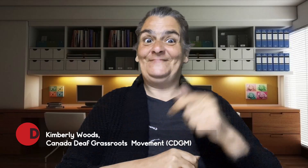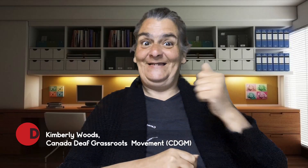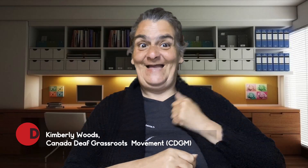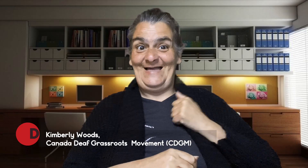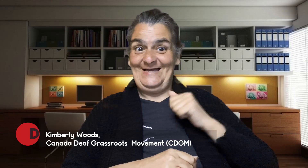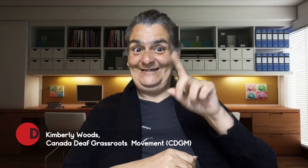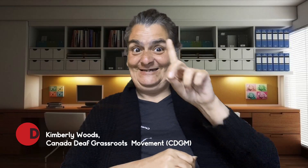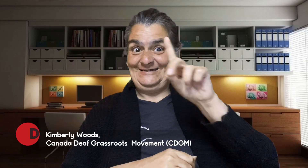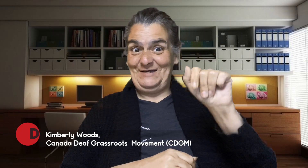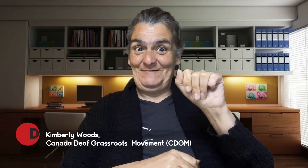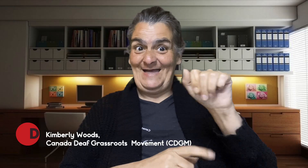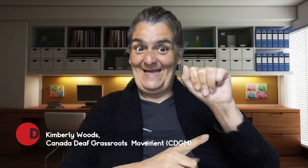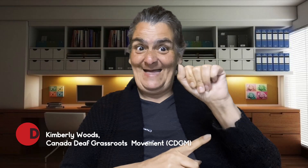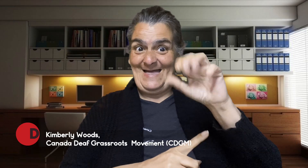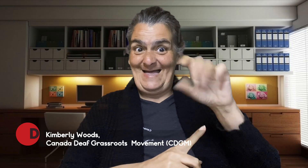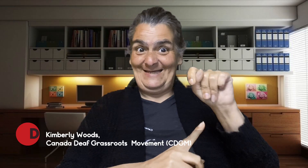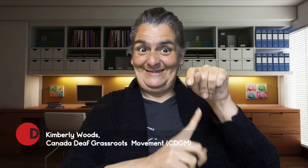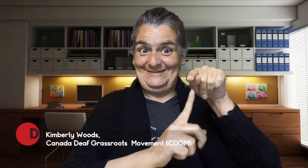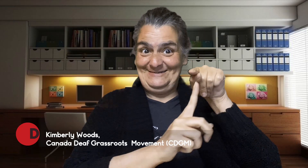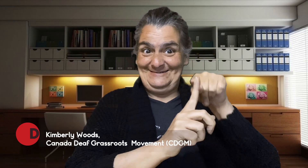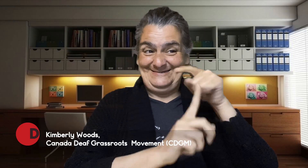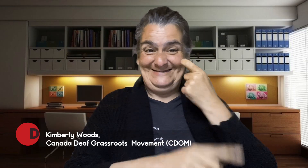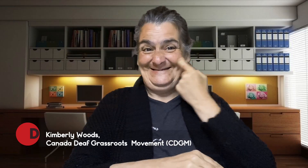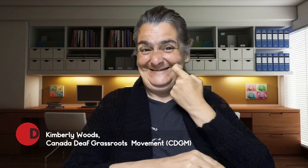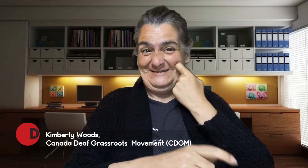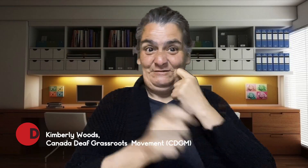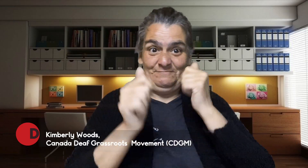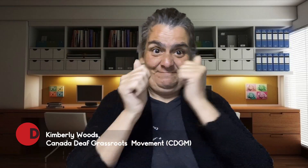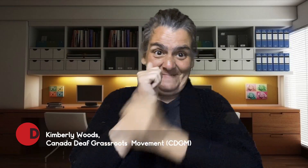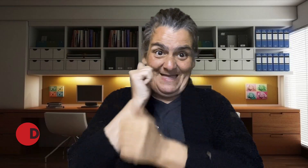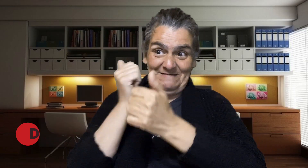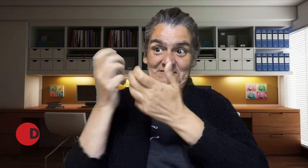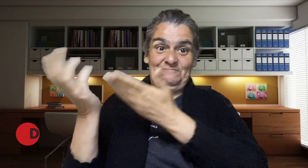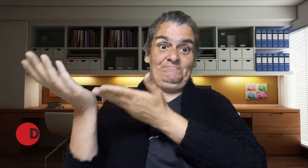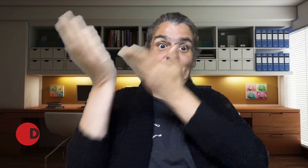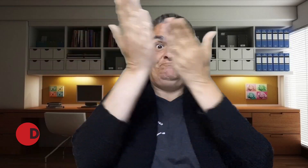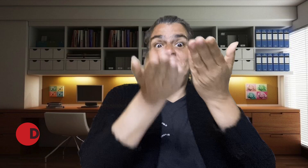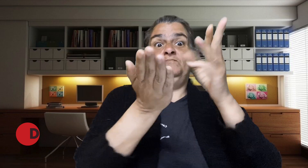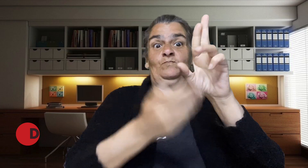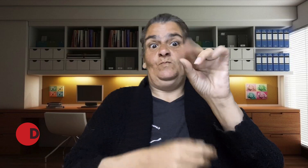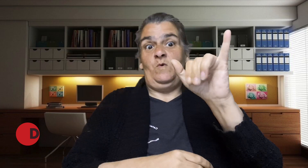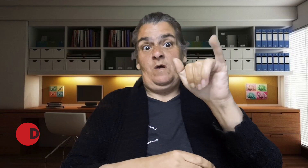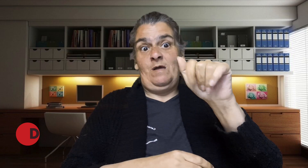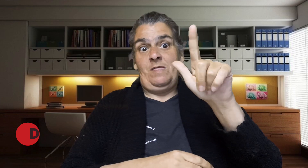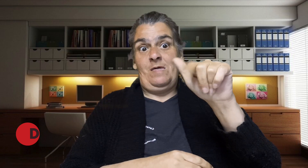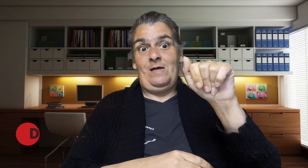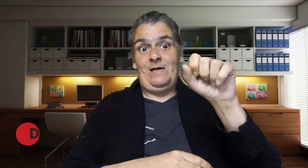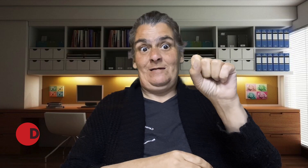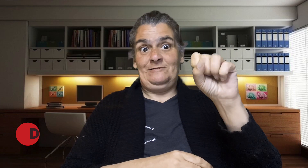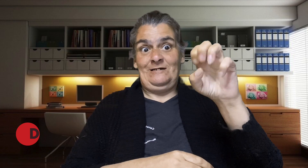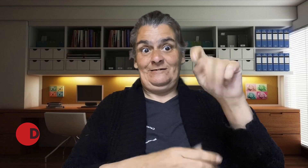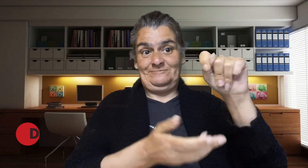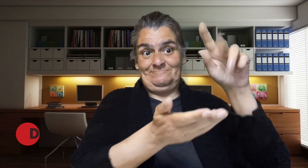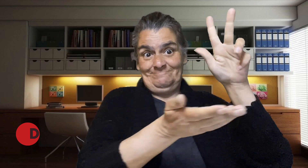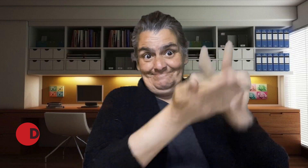The Canadian Disability Benefits Act has passed and is on its way